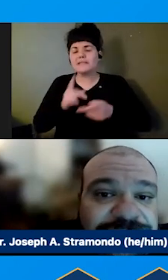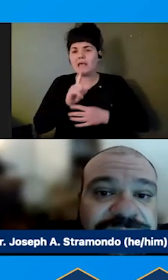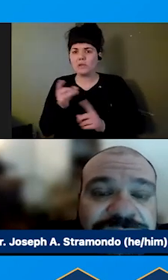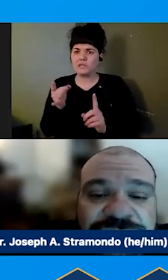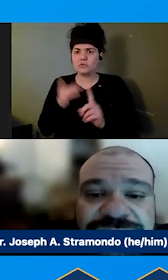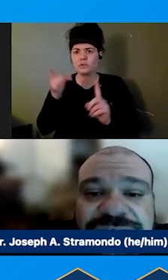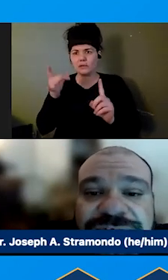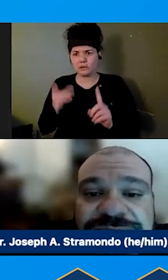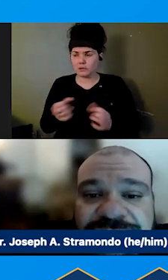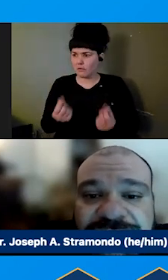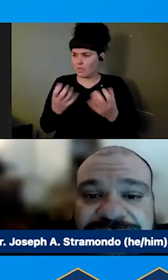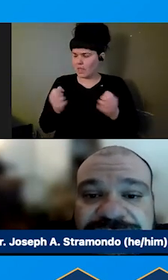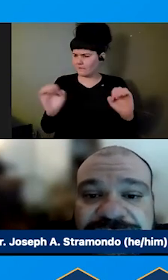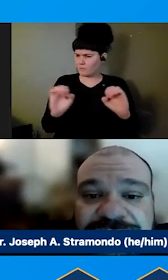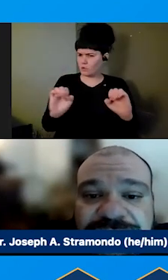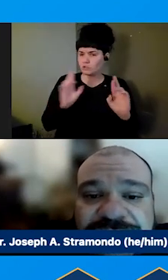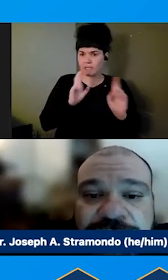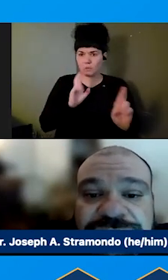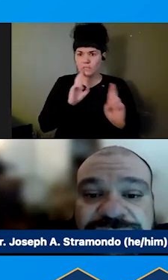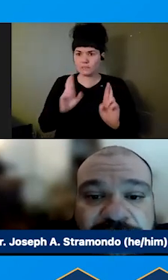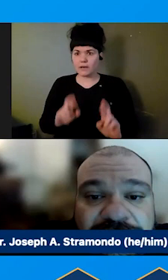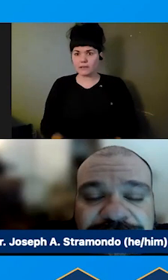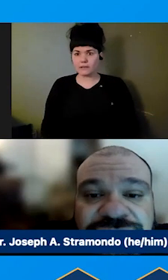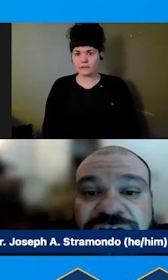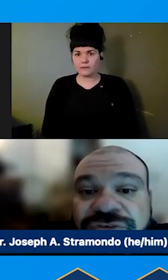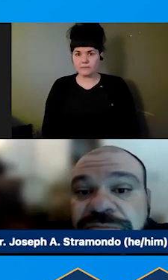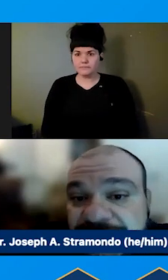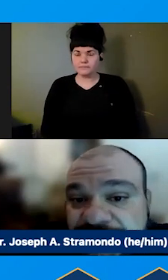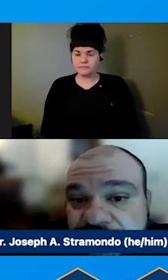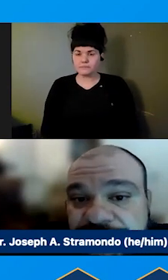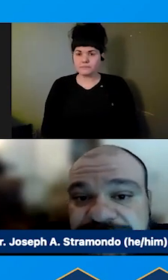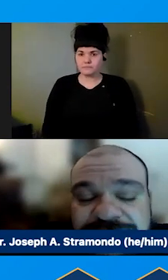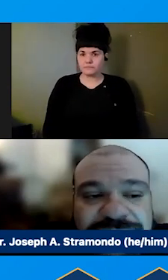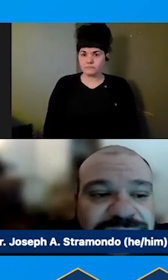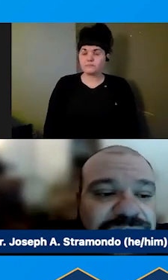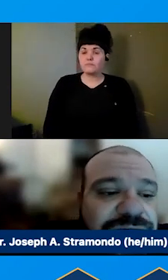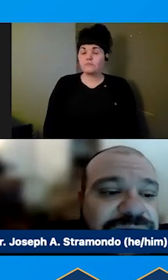that really triggered a lot of the emergency response that we saw, the shelter in place